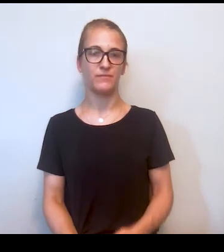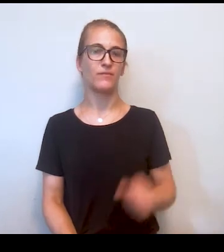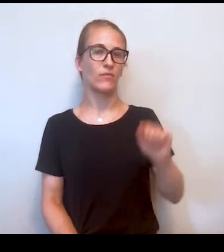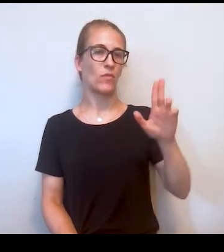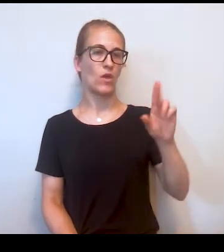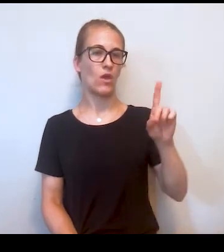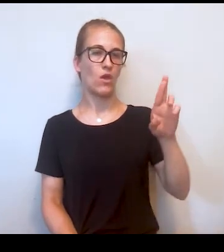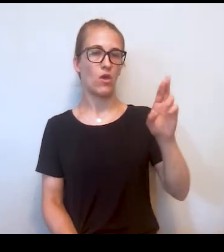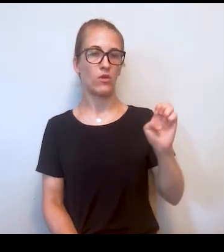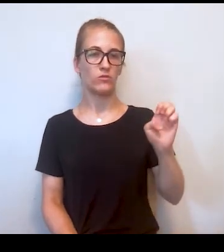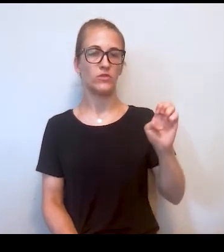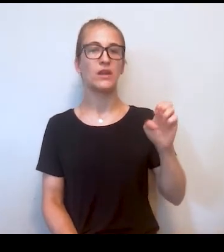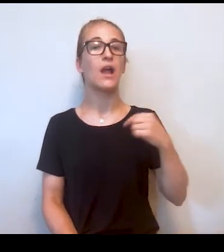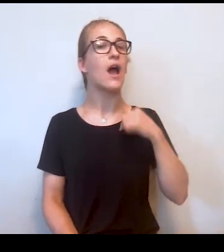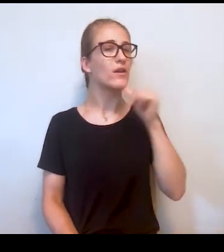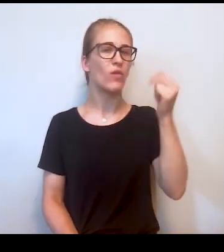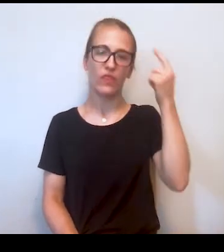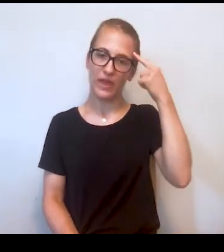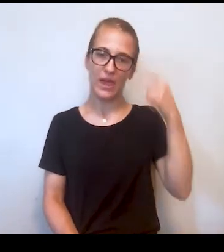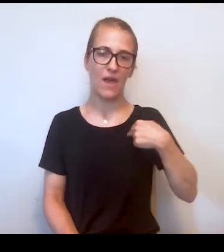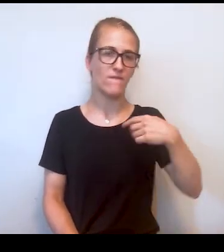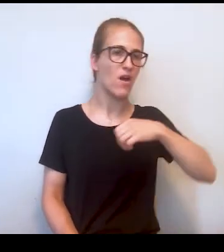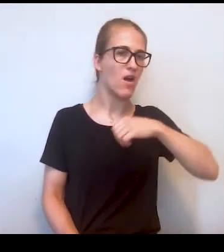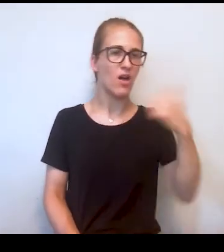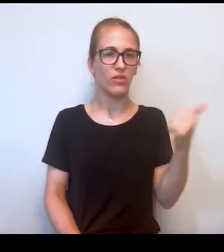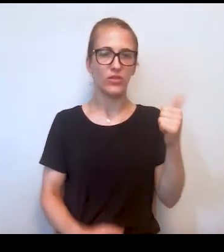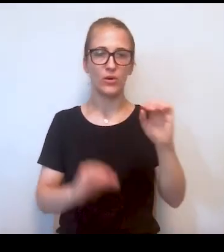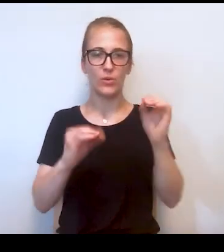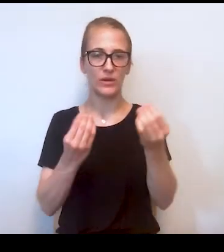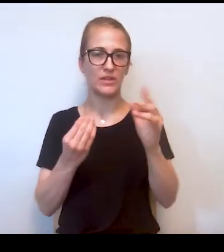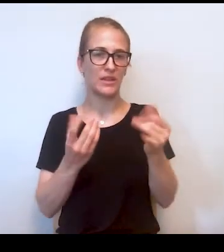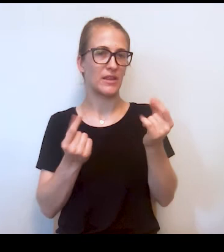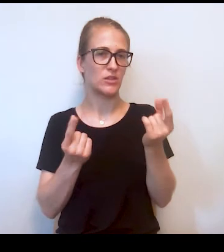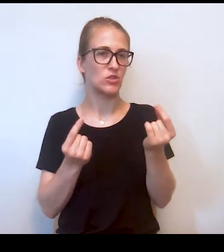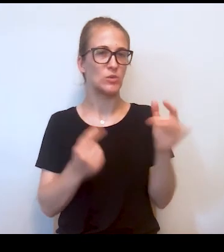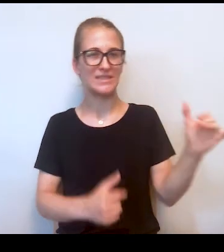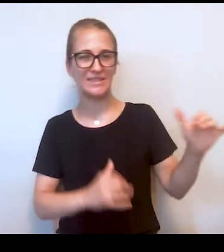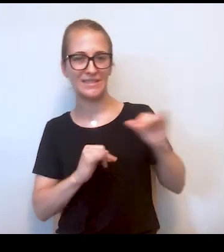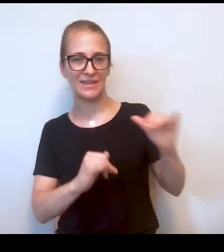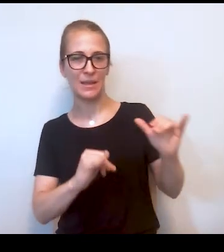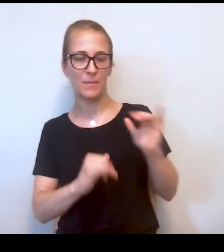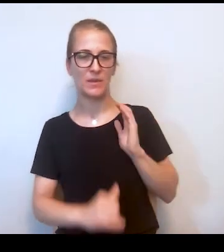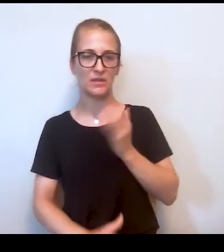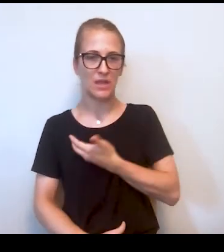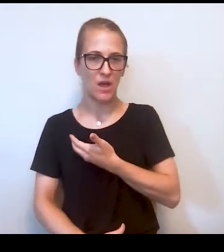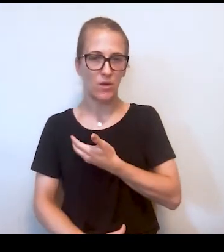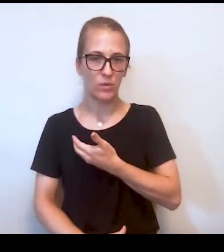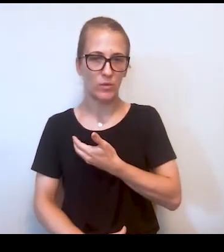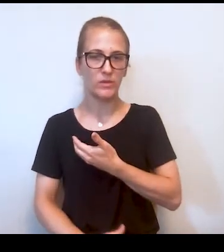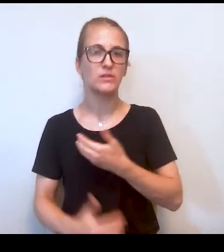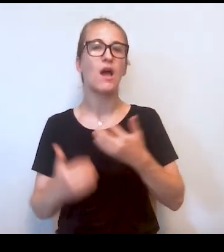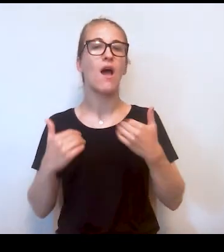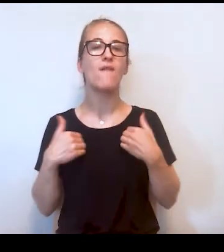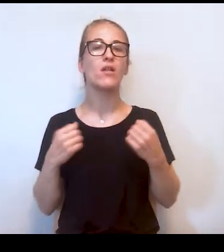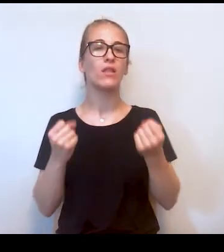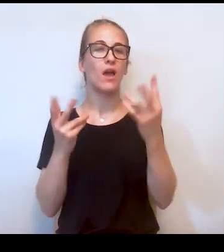I think there are a lot of people who are maybe realizing that they relate to these experiences,